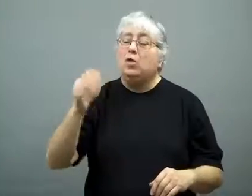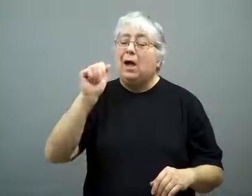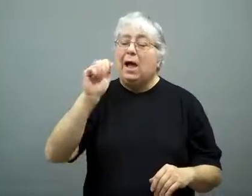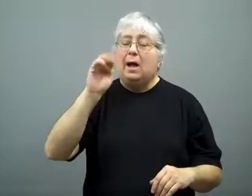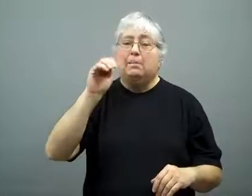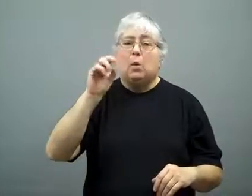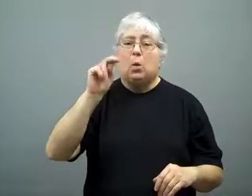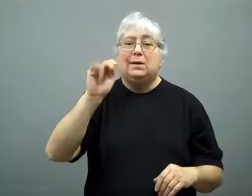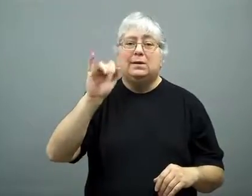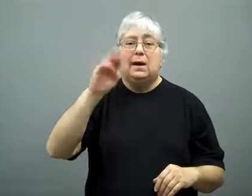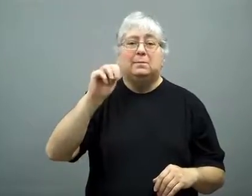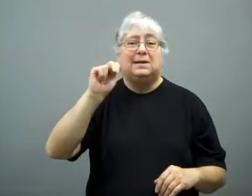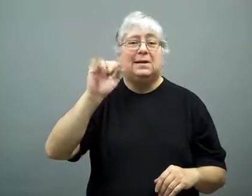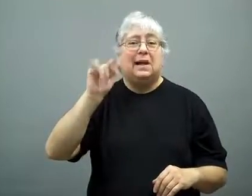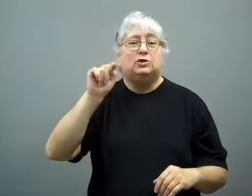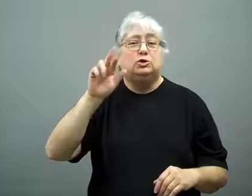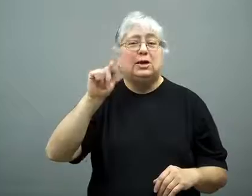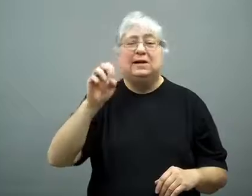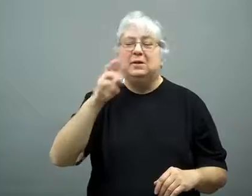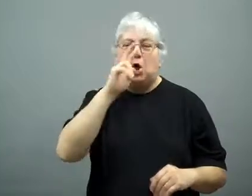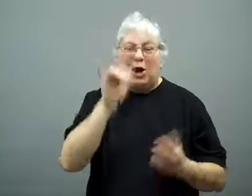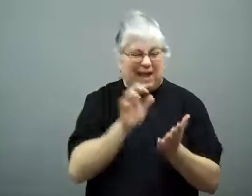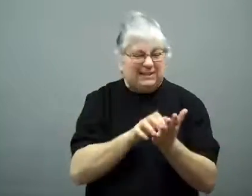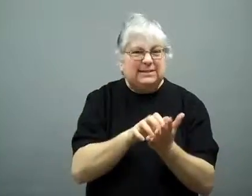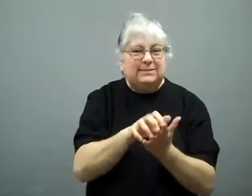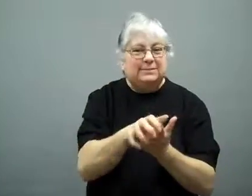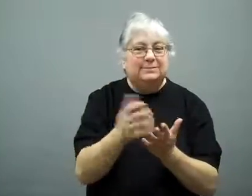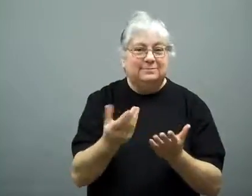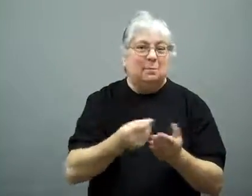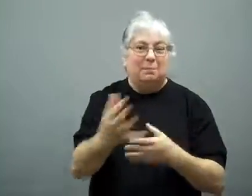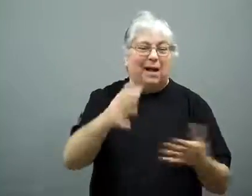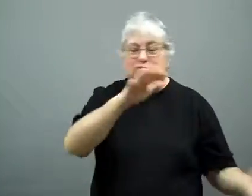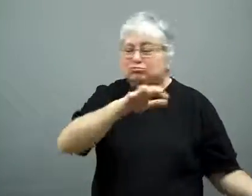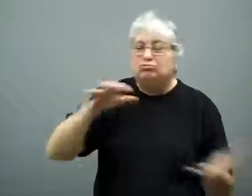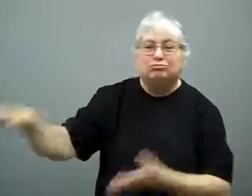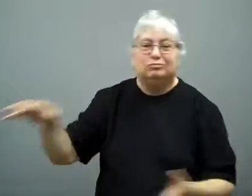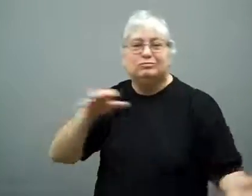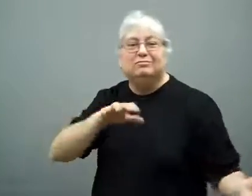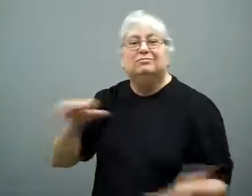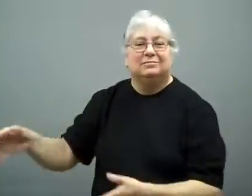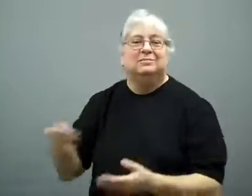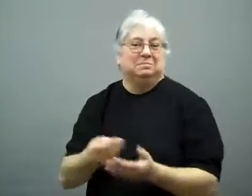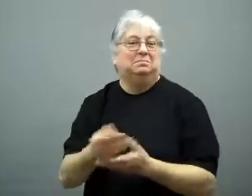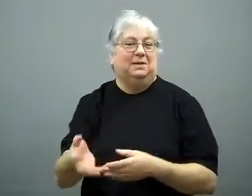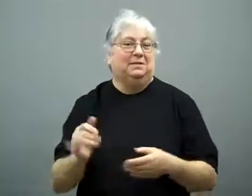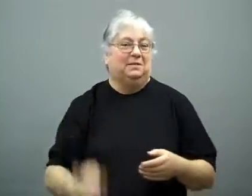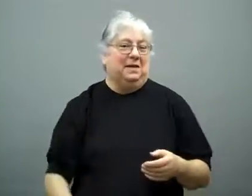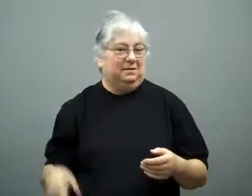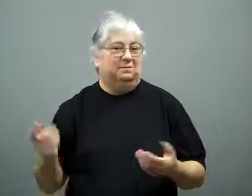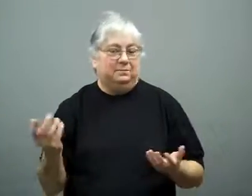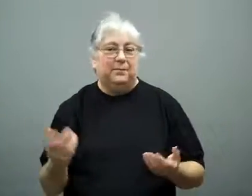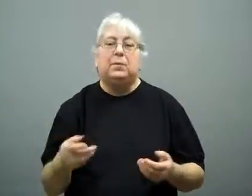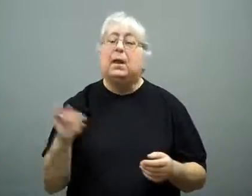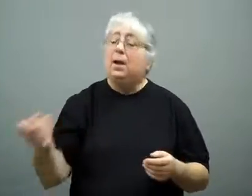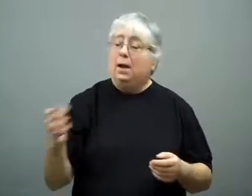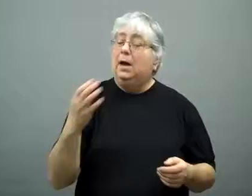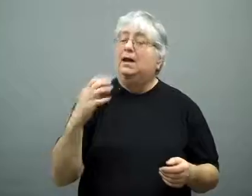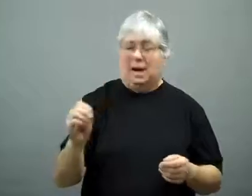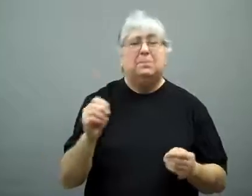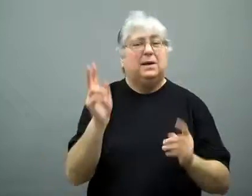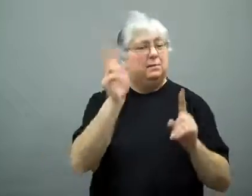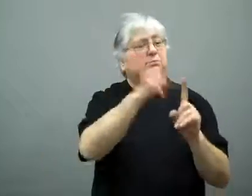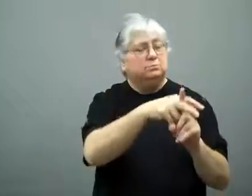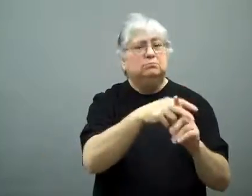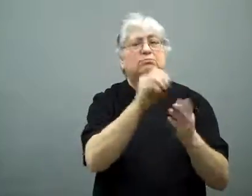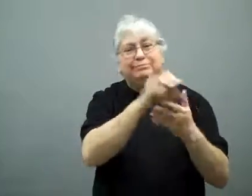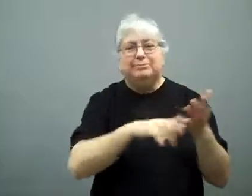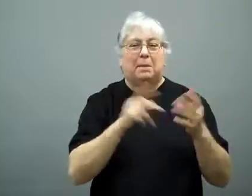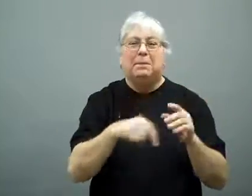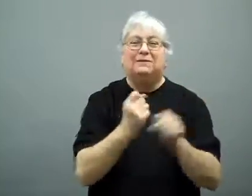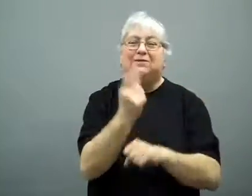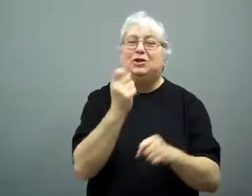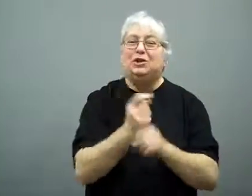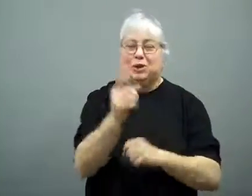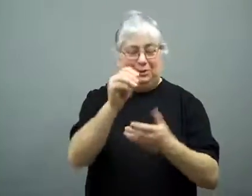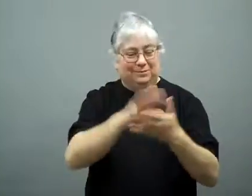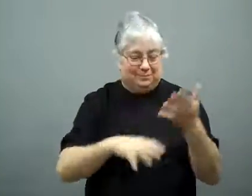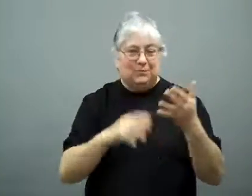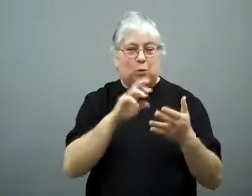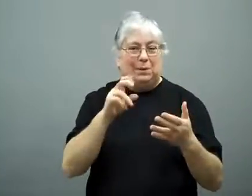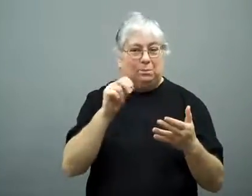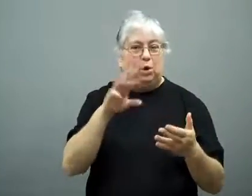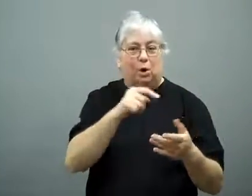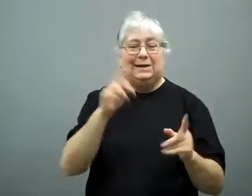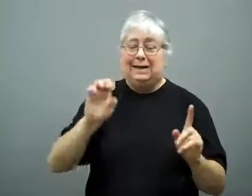Ammonium nitrate is in a granular form, and it's bought in bulk.